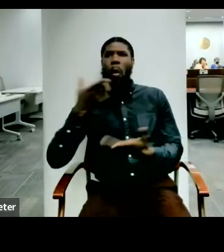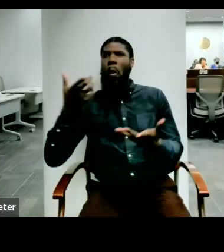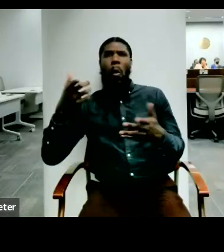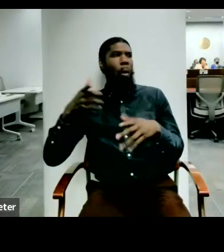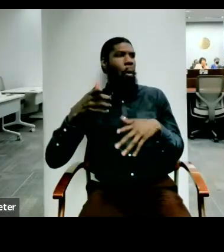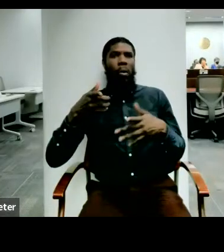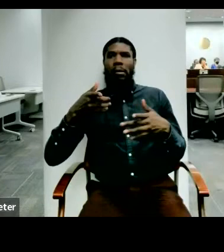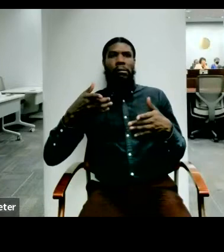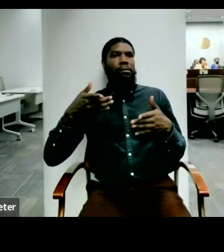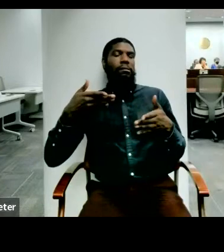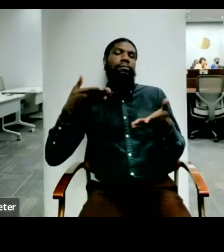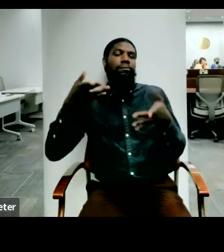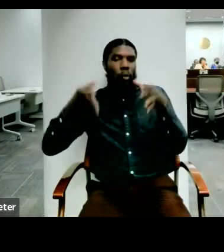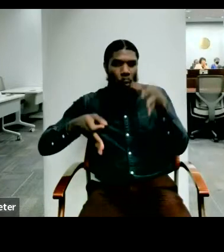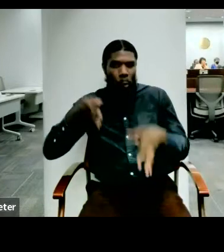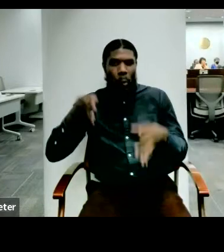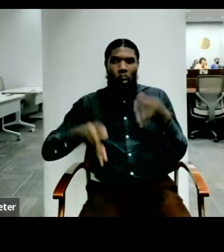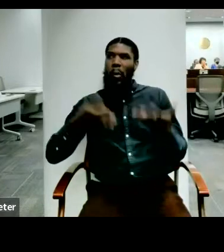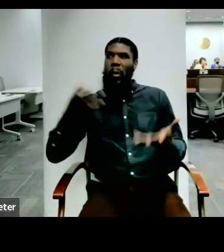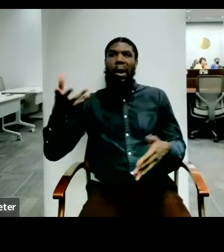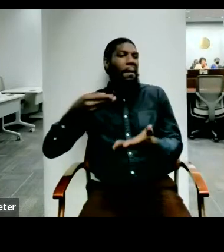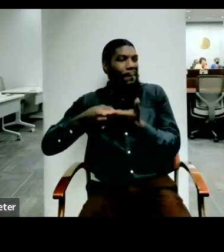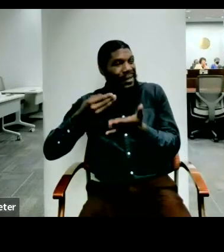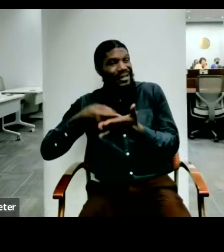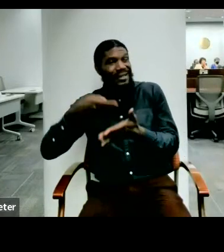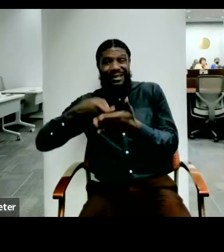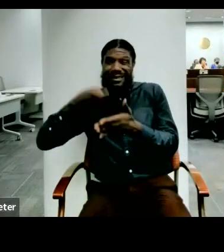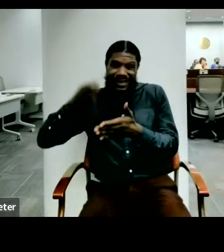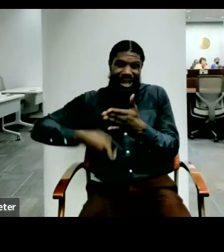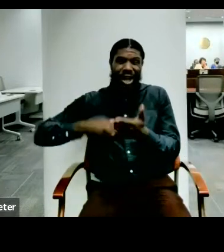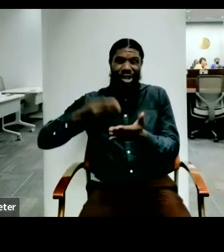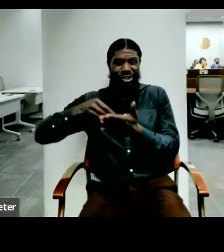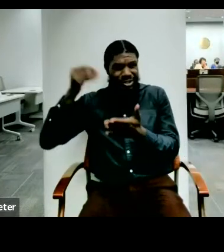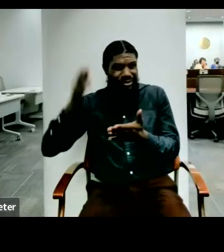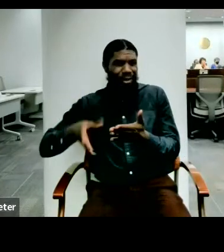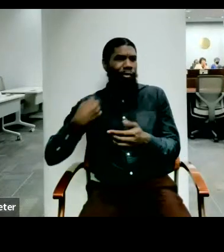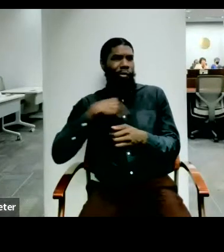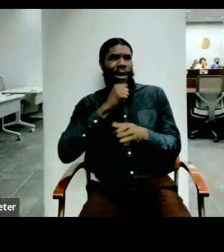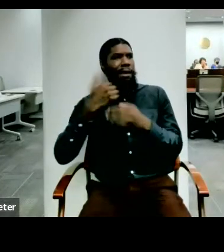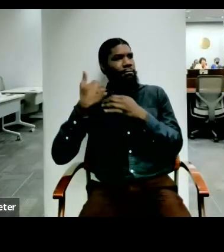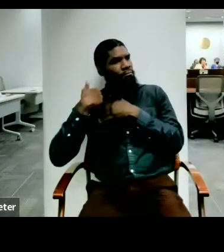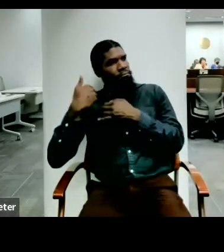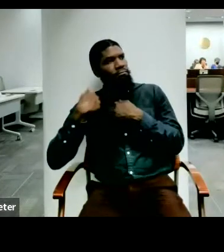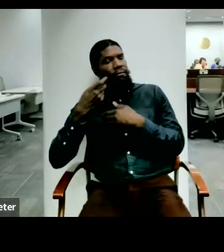claims. They are saying it would cost money and we're not obligated to um, to pay that